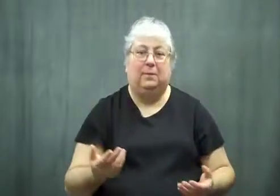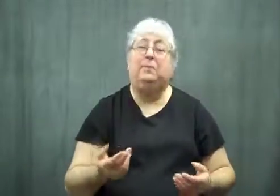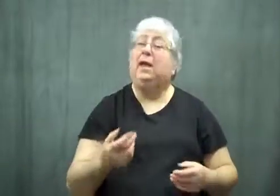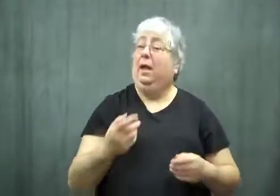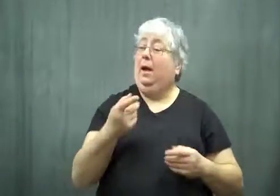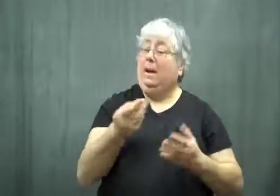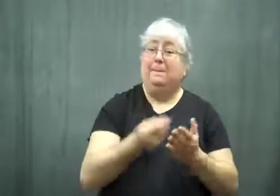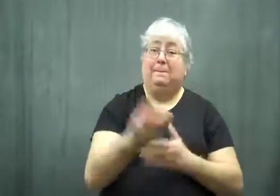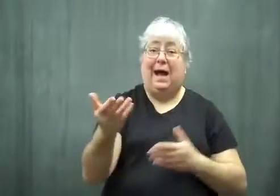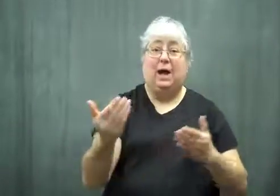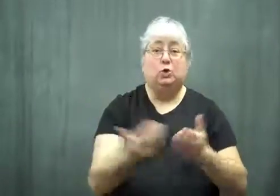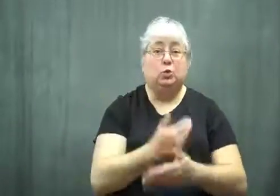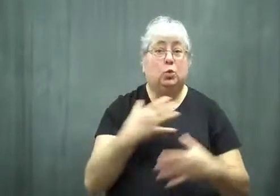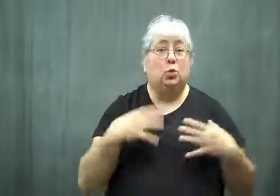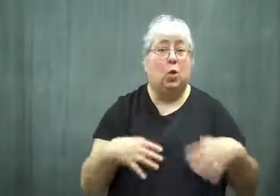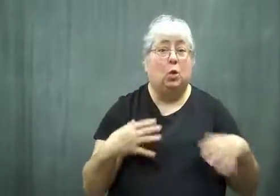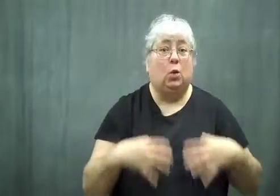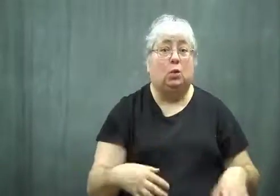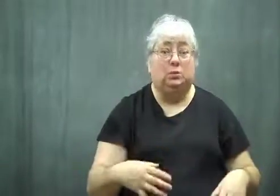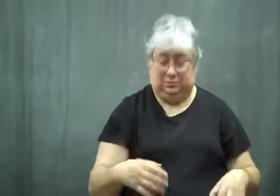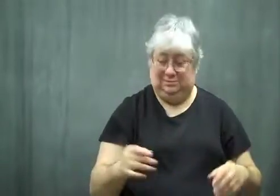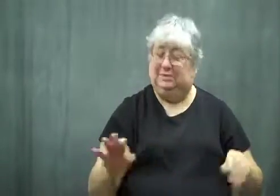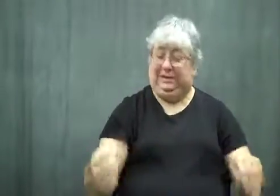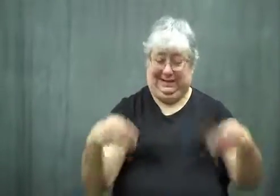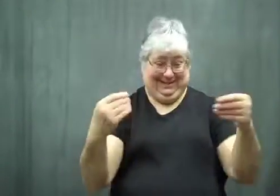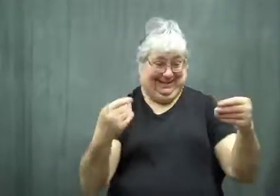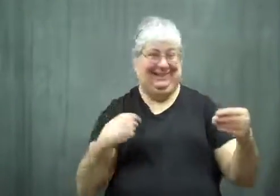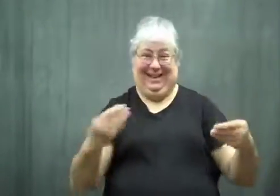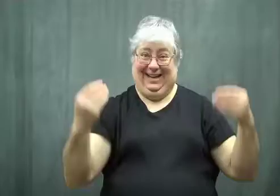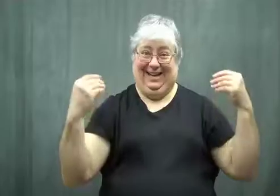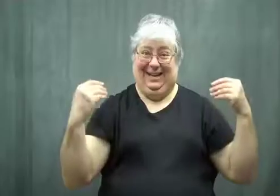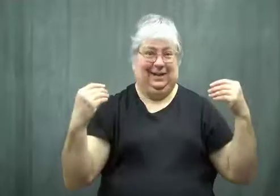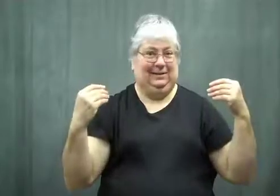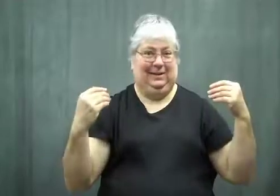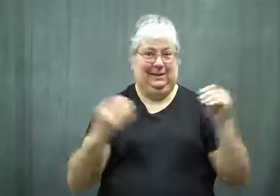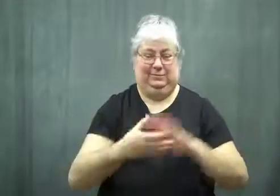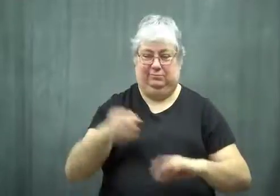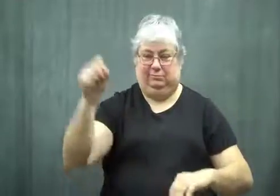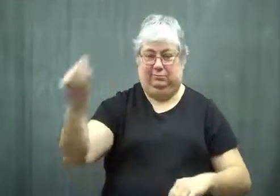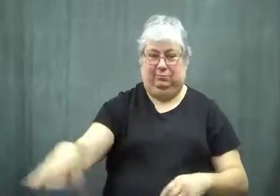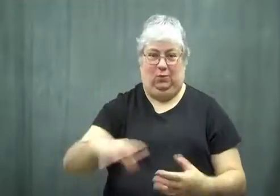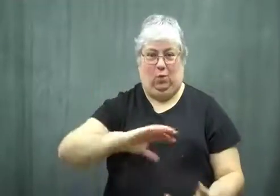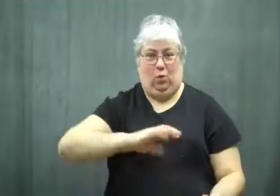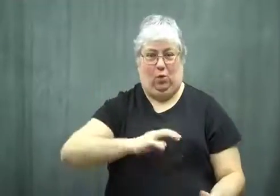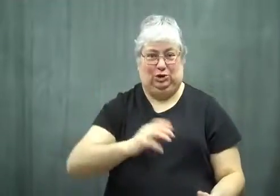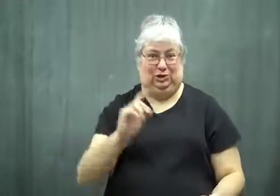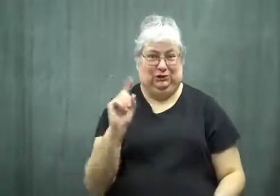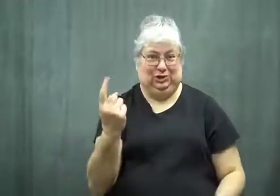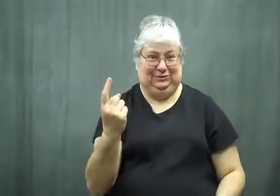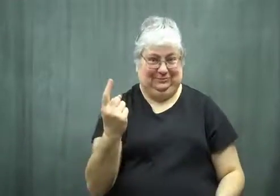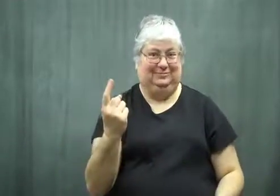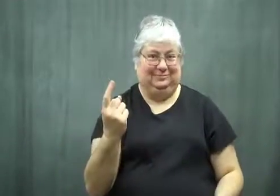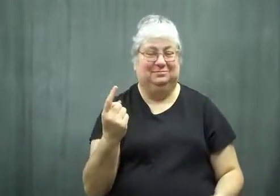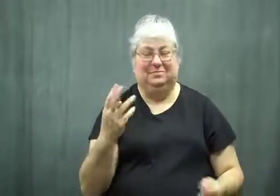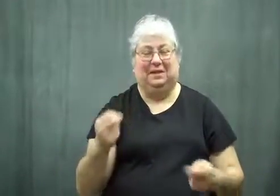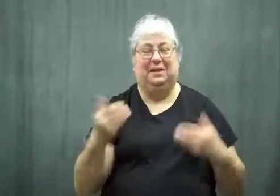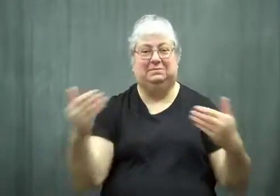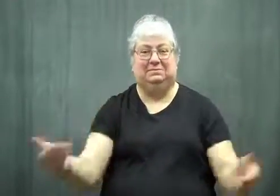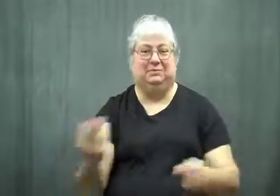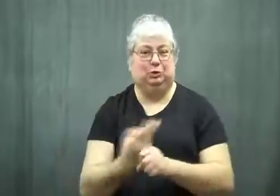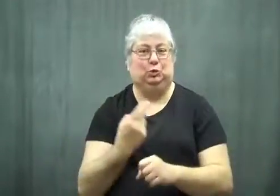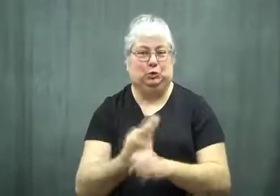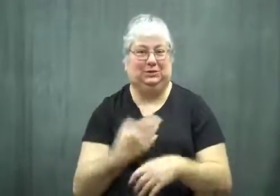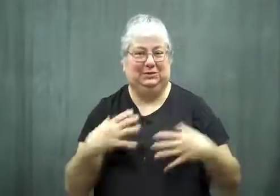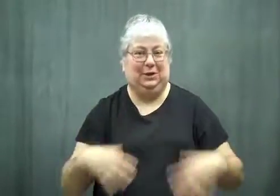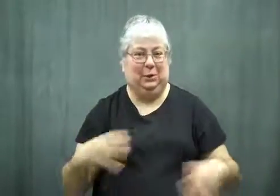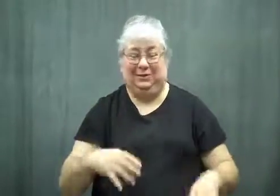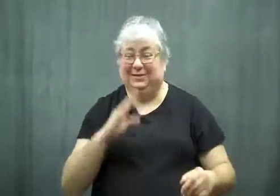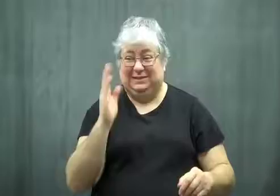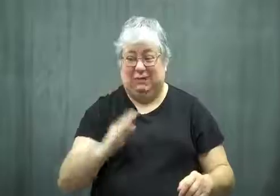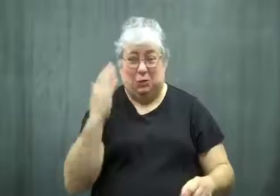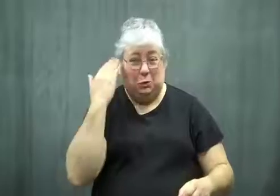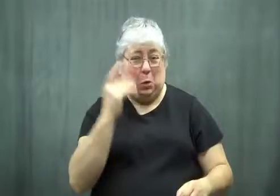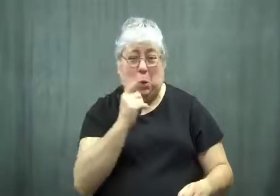Always wash new clothing before you wear it.